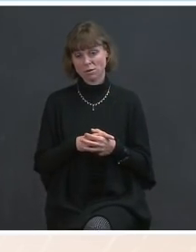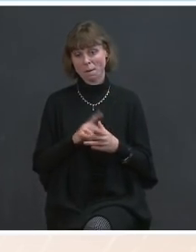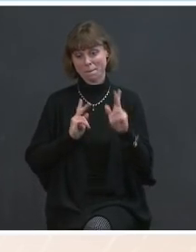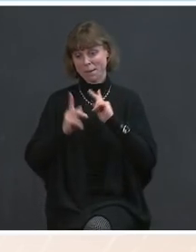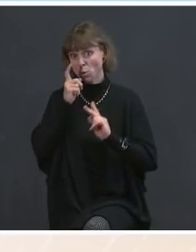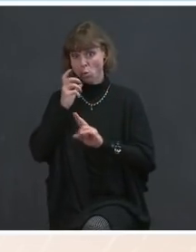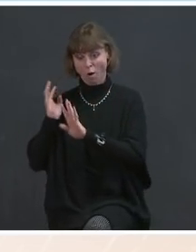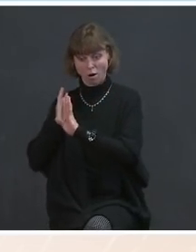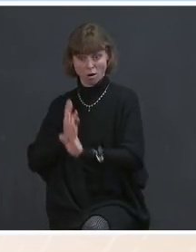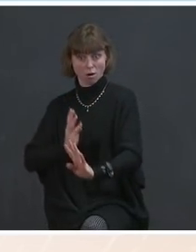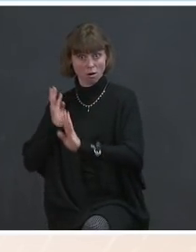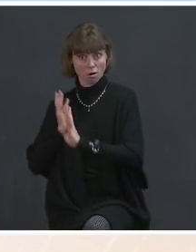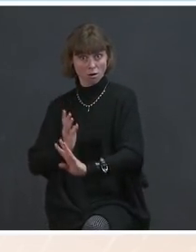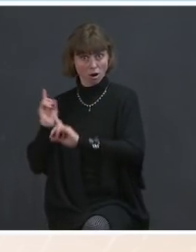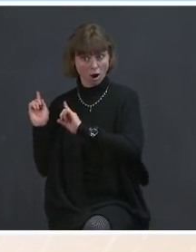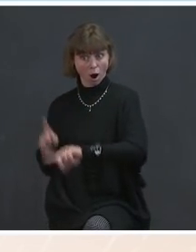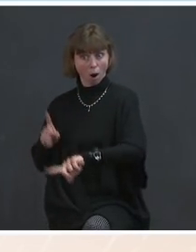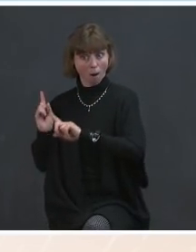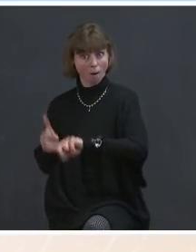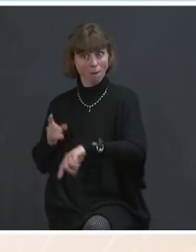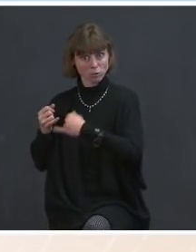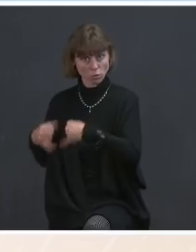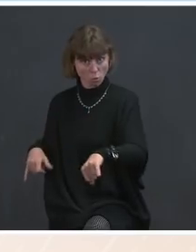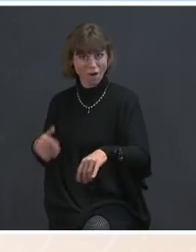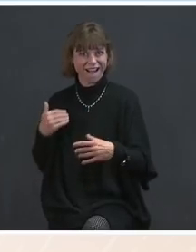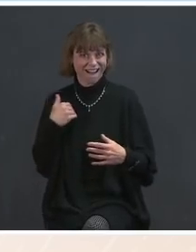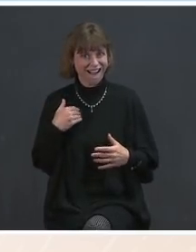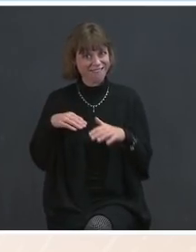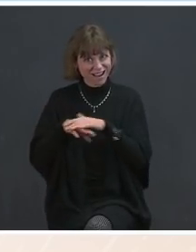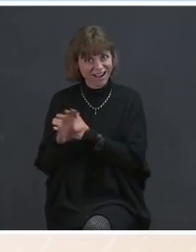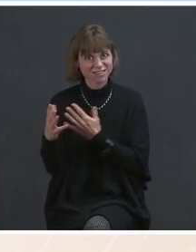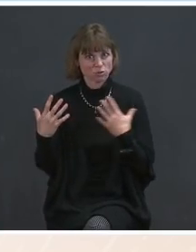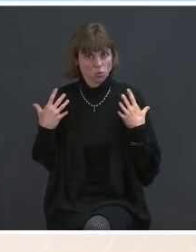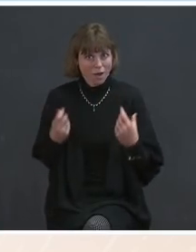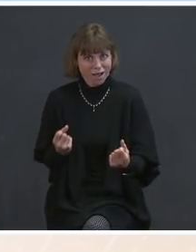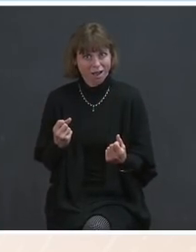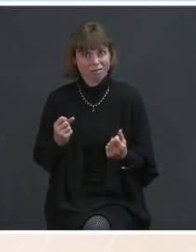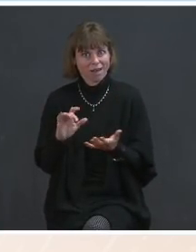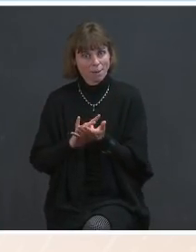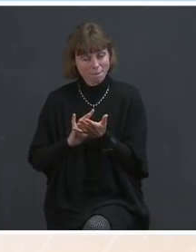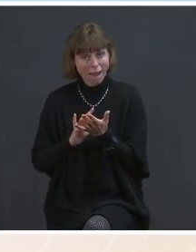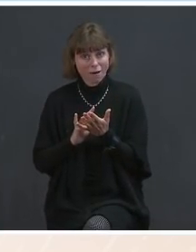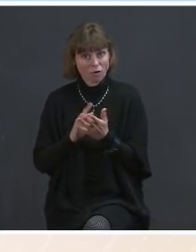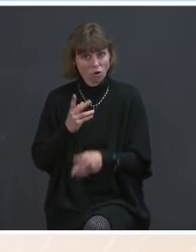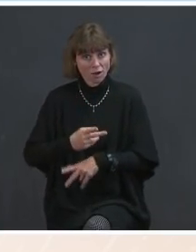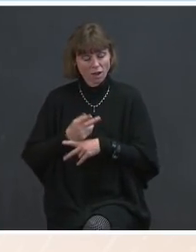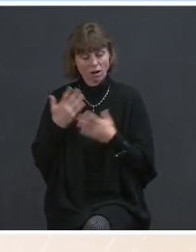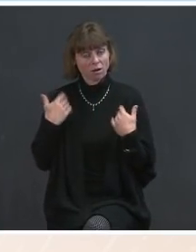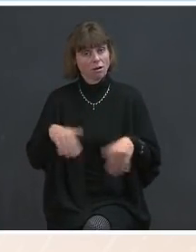have access to health and medical care. Clearly, the numbers are enormous. This is a big challenge,